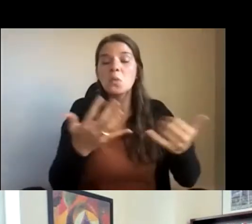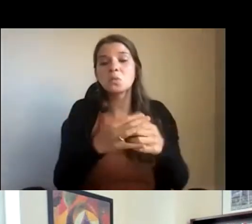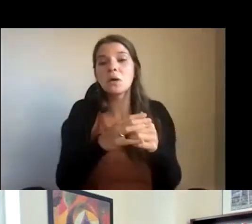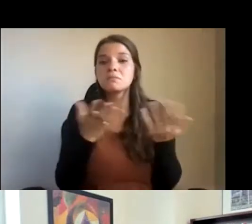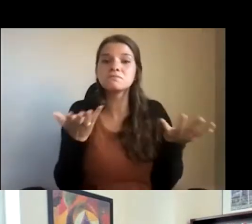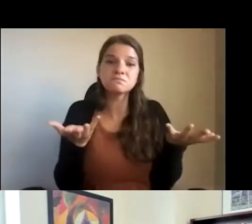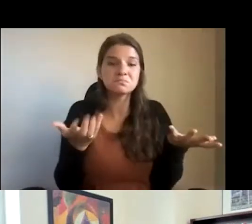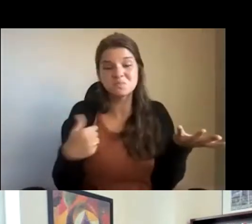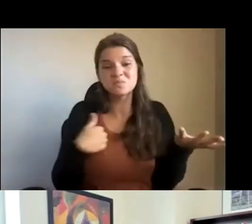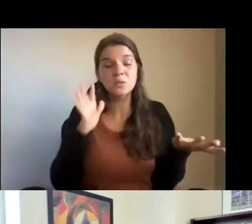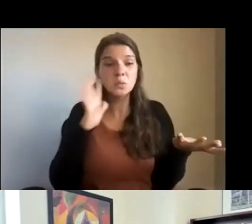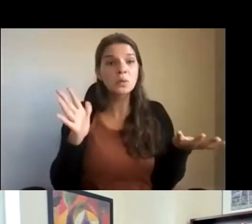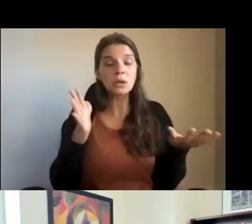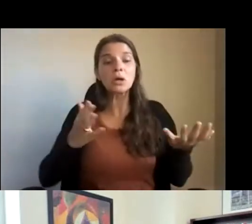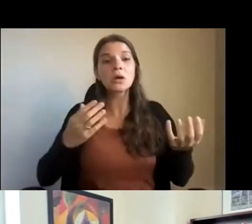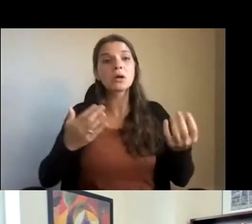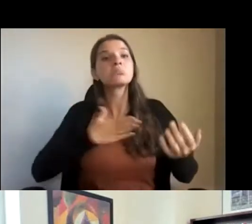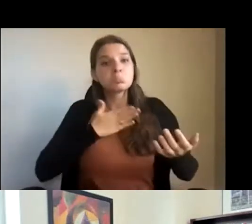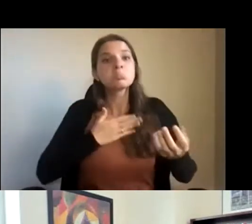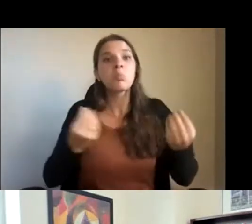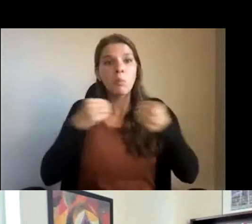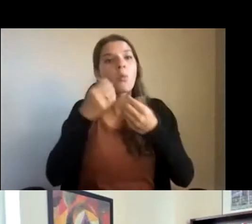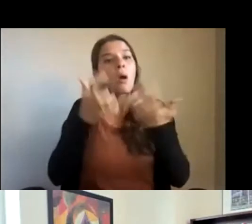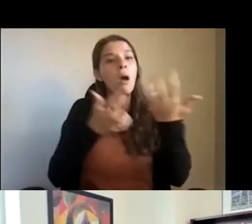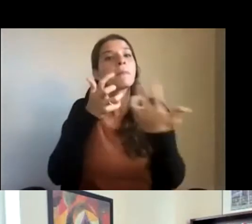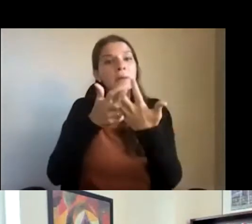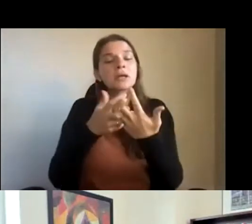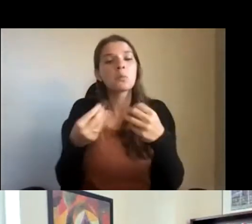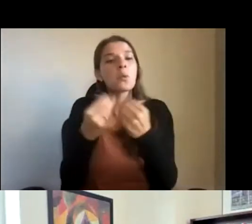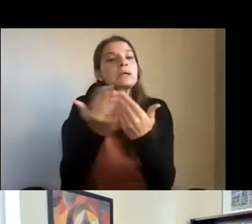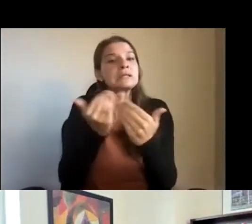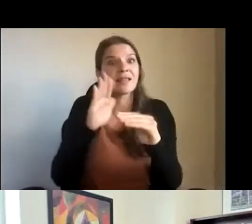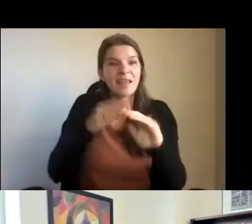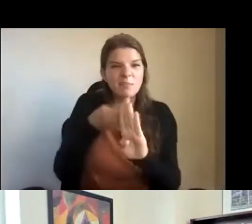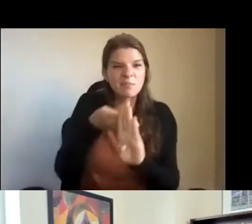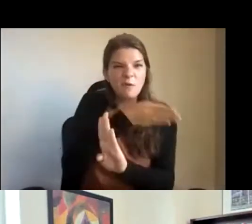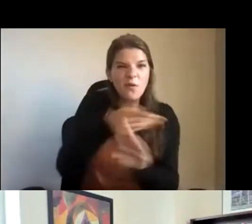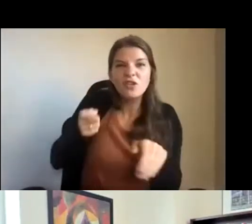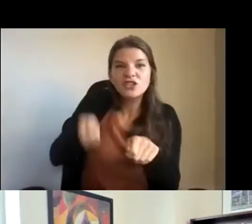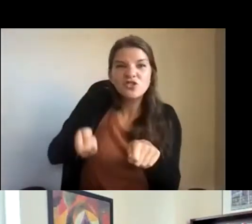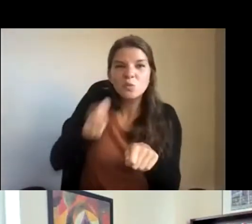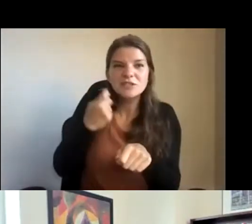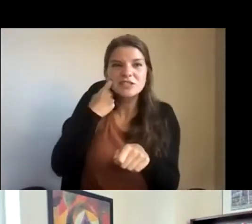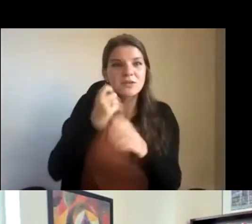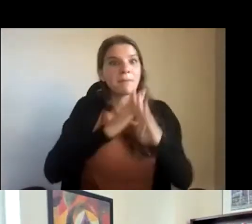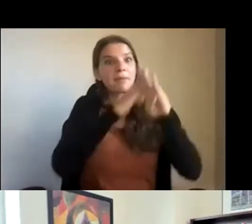accommodate more easily than we did prior to this Judge blocking this enforcement.